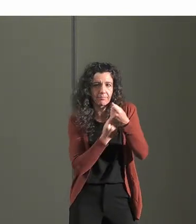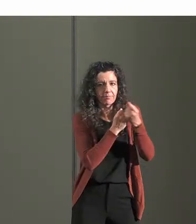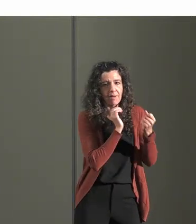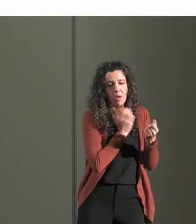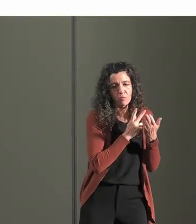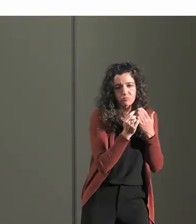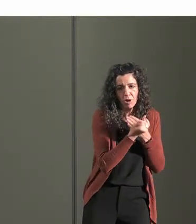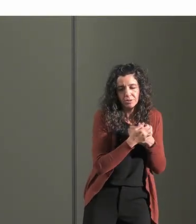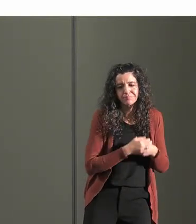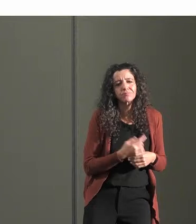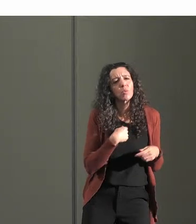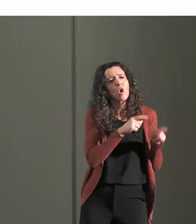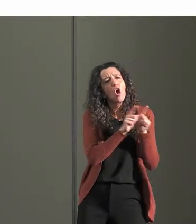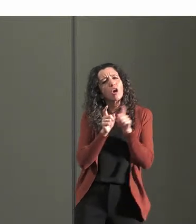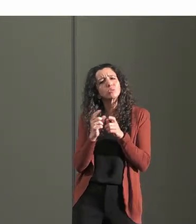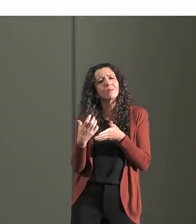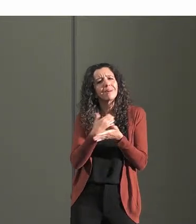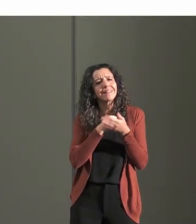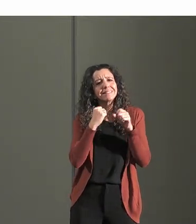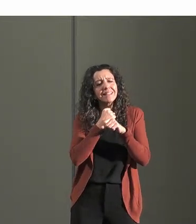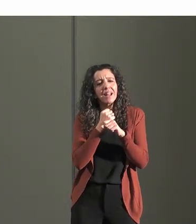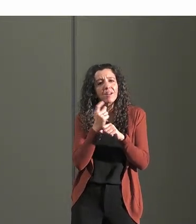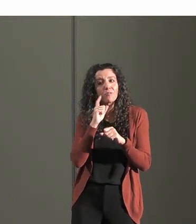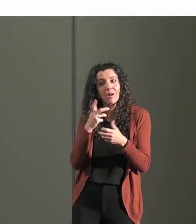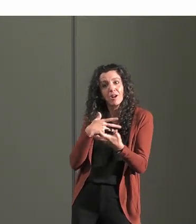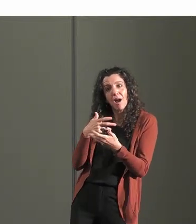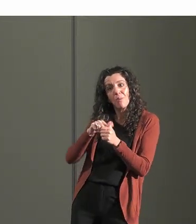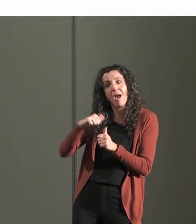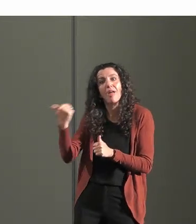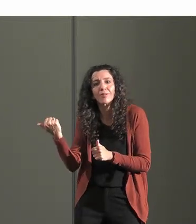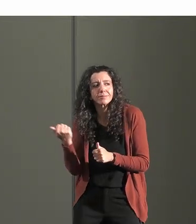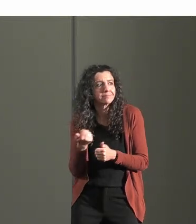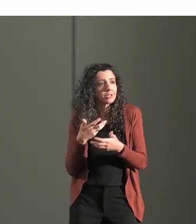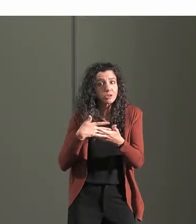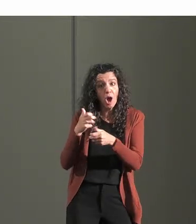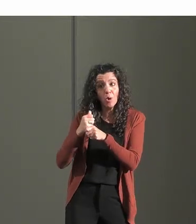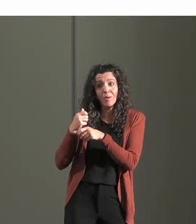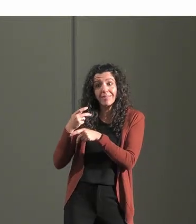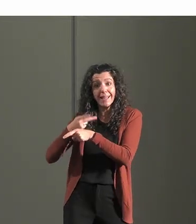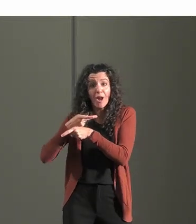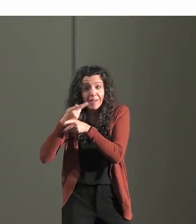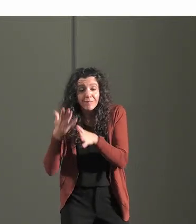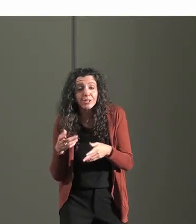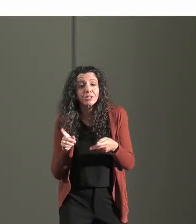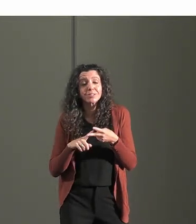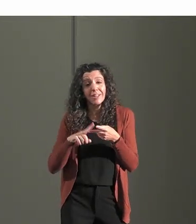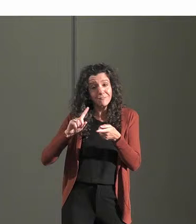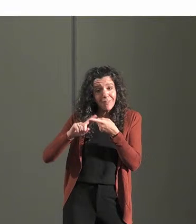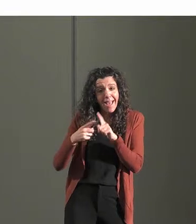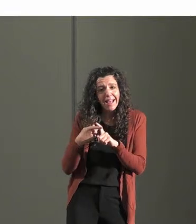voice access. We capture date data talking to caregivers and